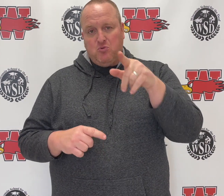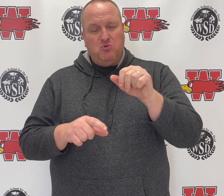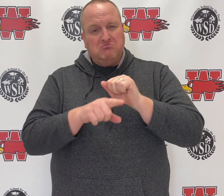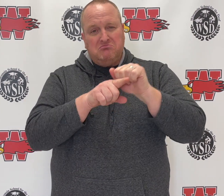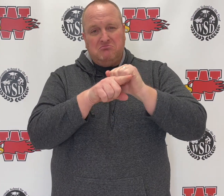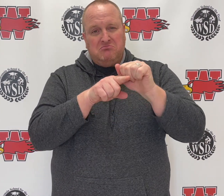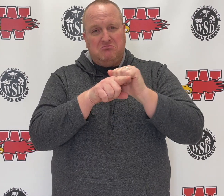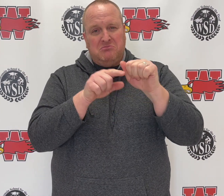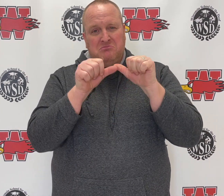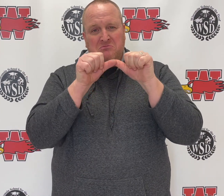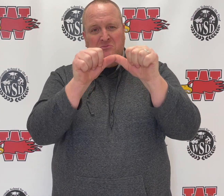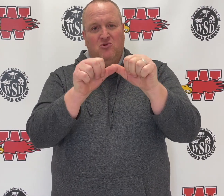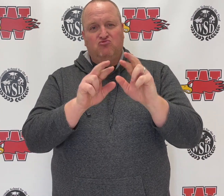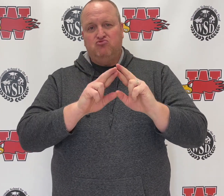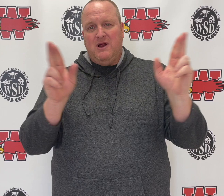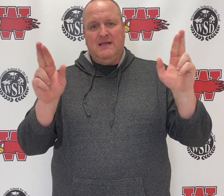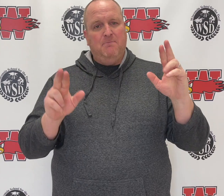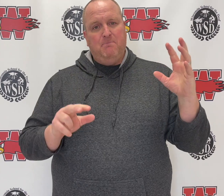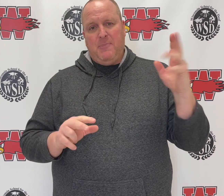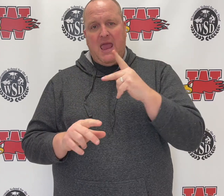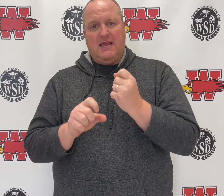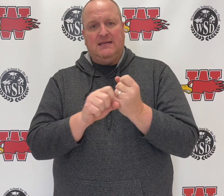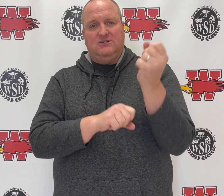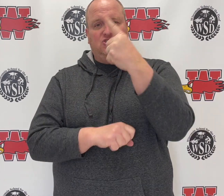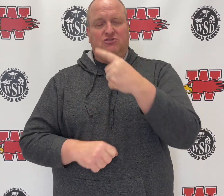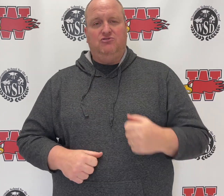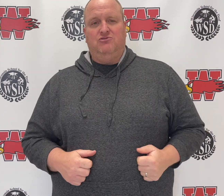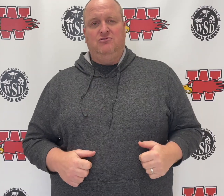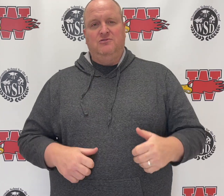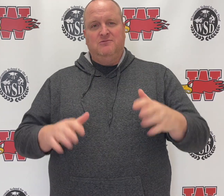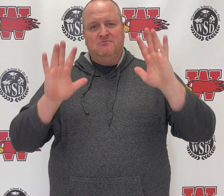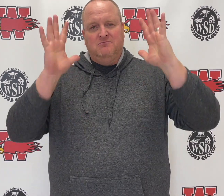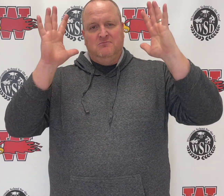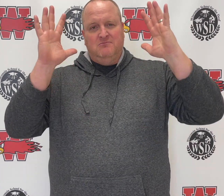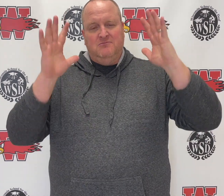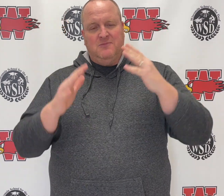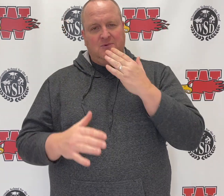I hope you continue to practice and you're ready when you come back next year. All right, thank you.